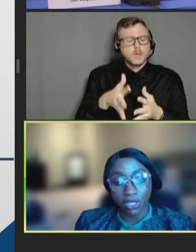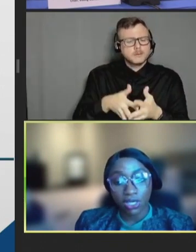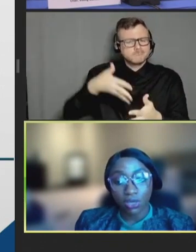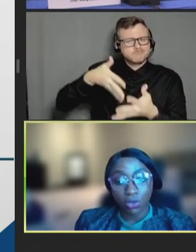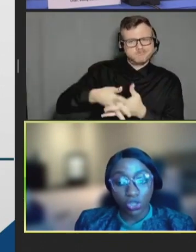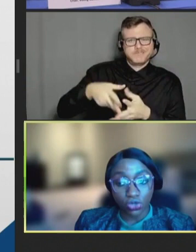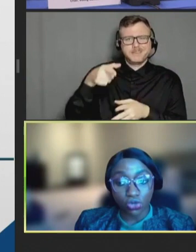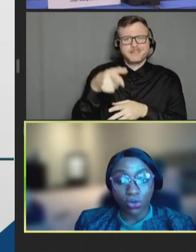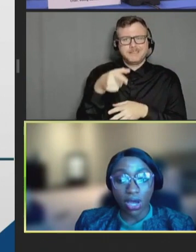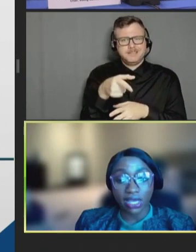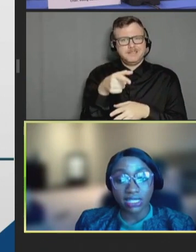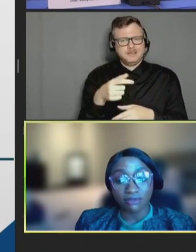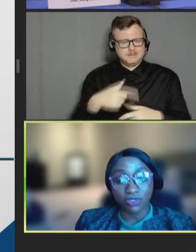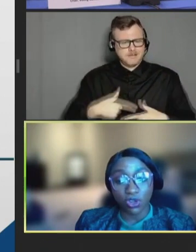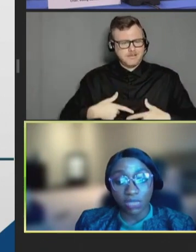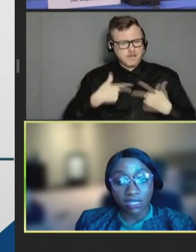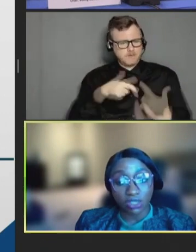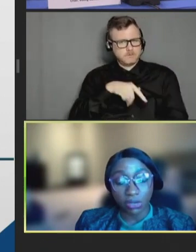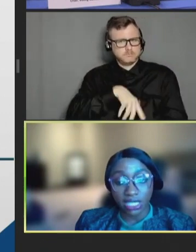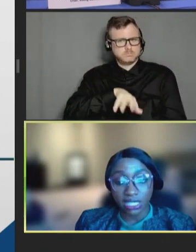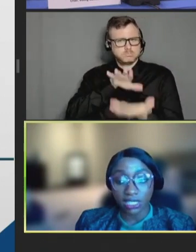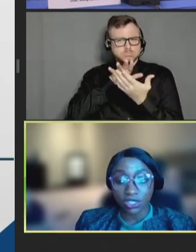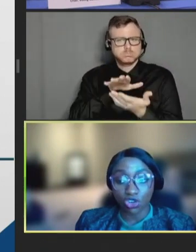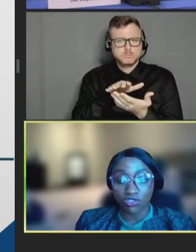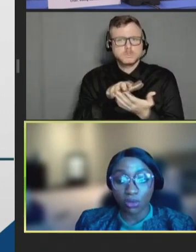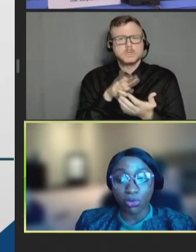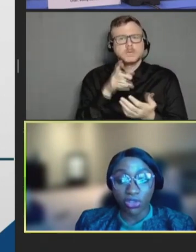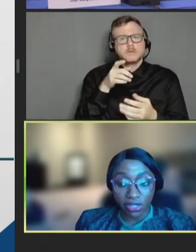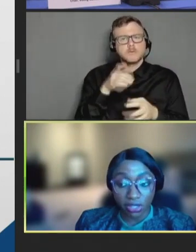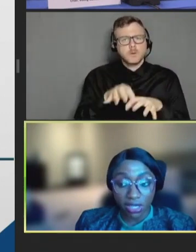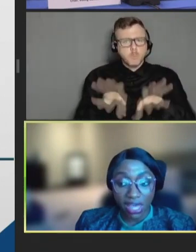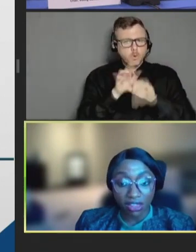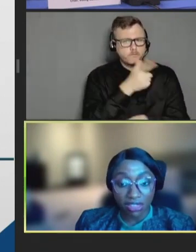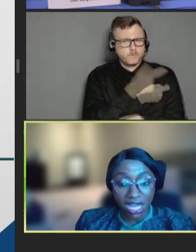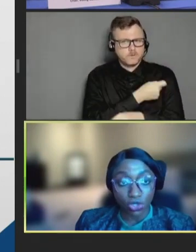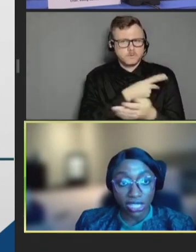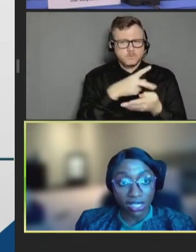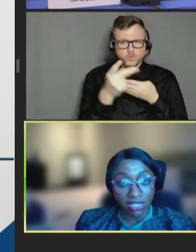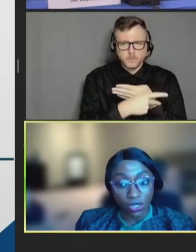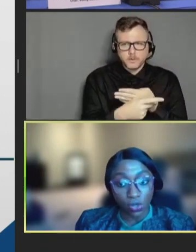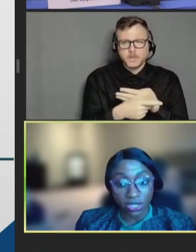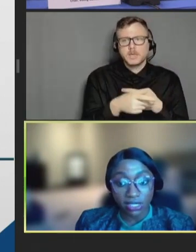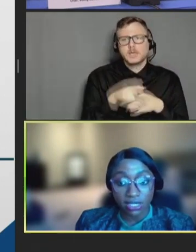which also requires the involvement in some cases of the broader health and non-health stakeholders,